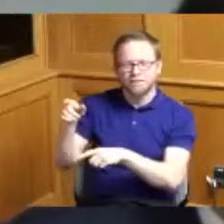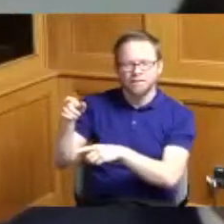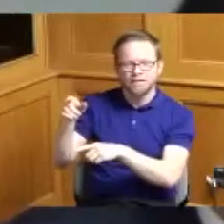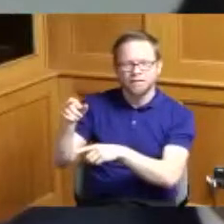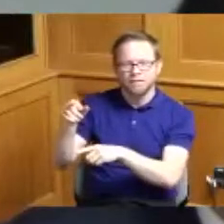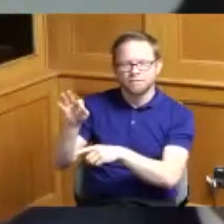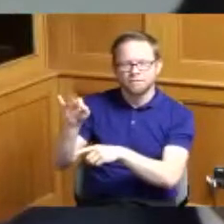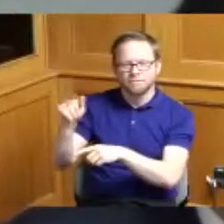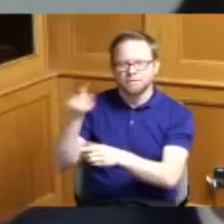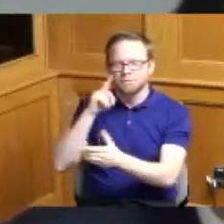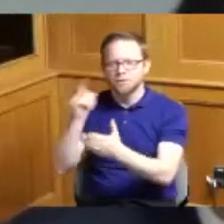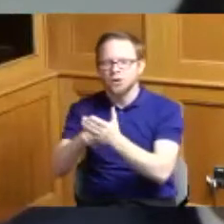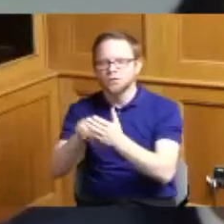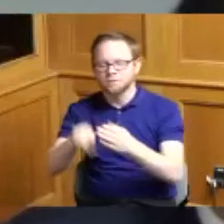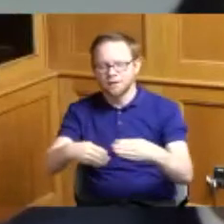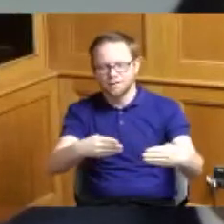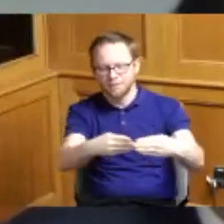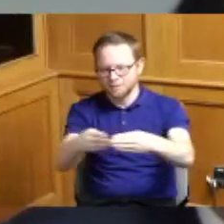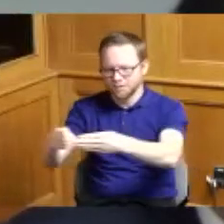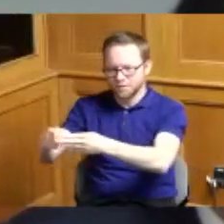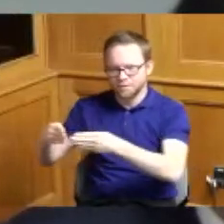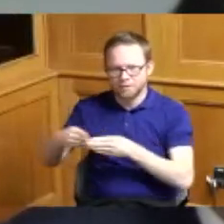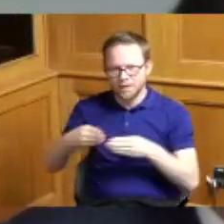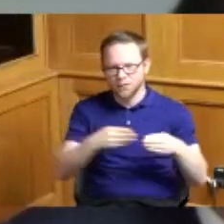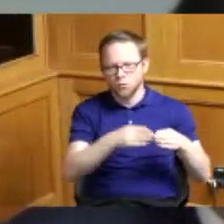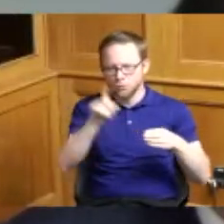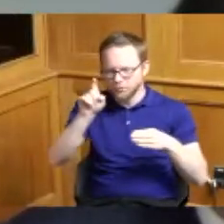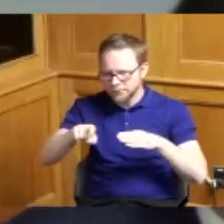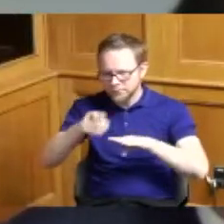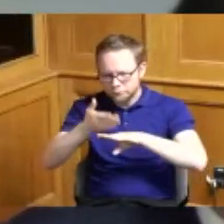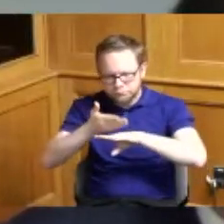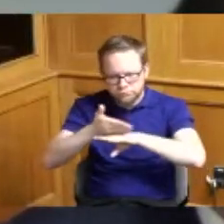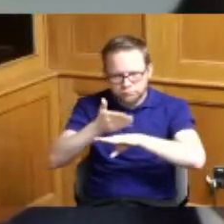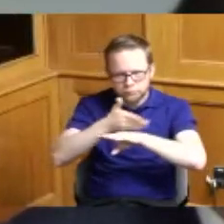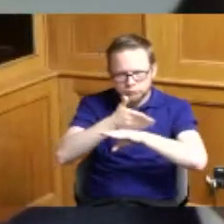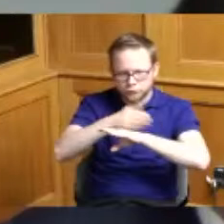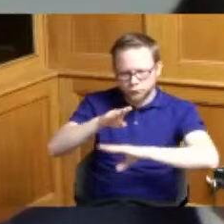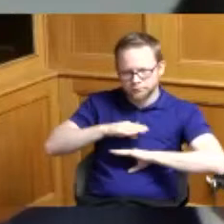a regulation size perspective needed some some work as well so in terms of your question about